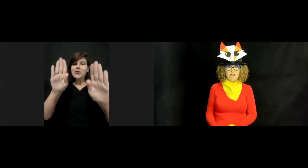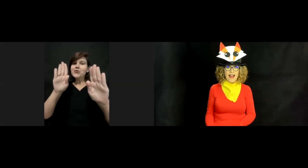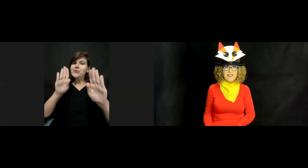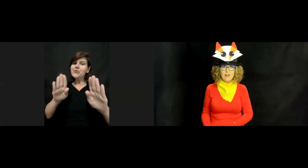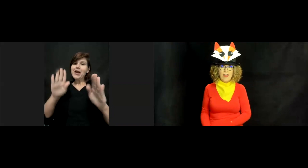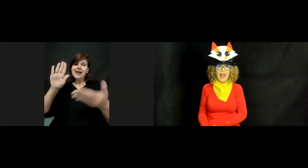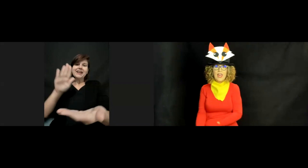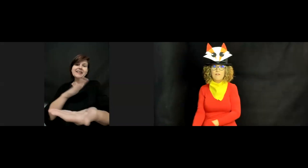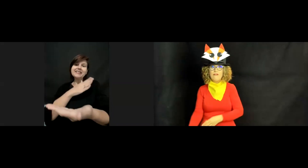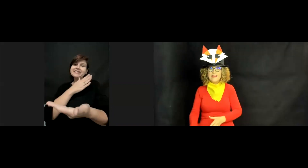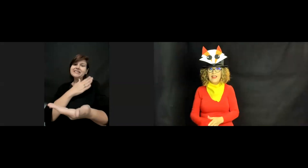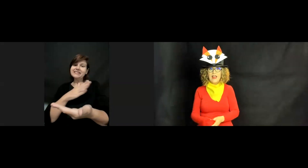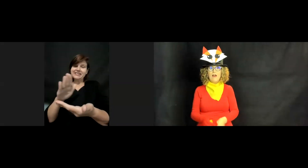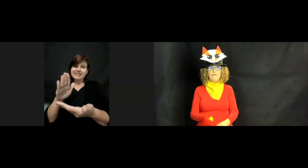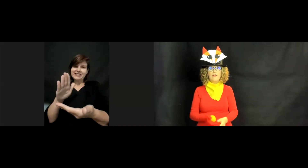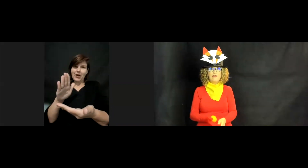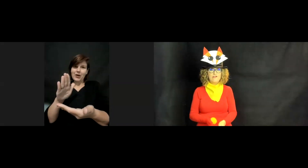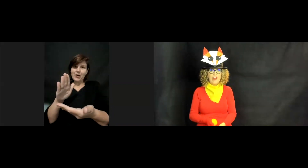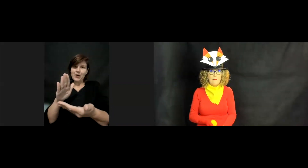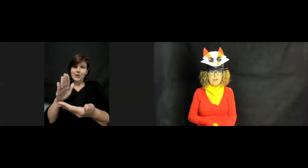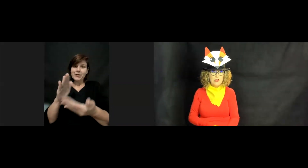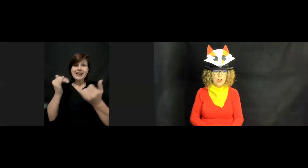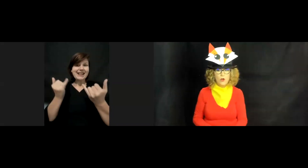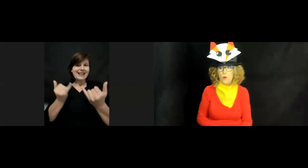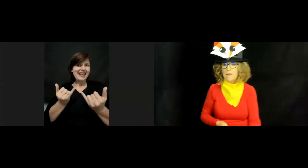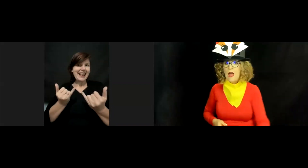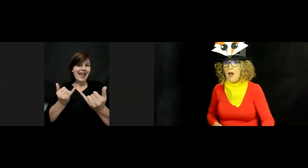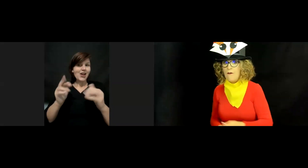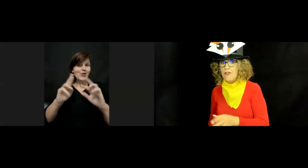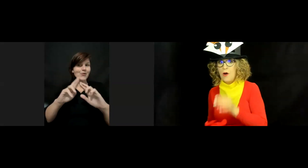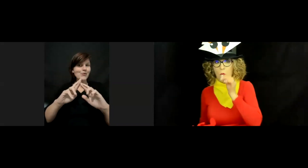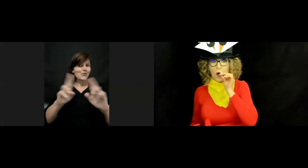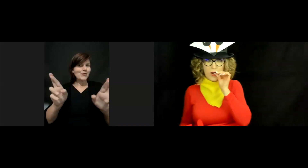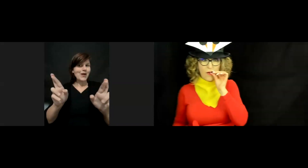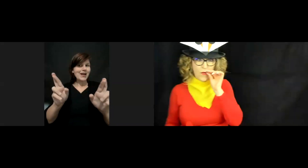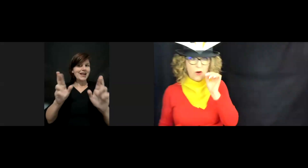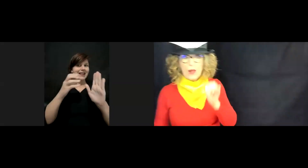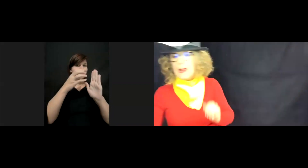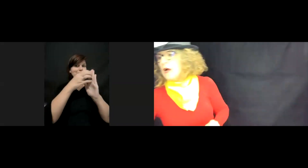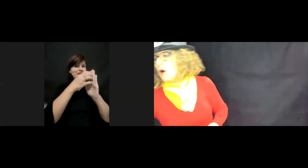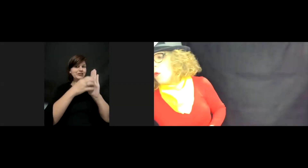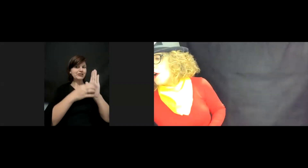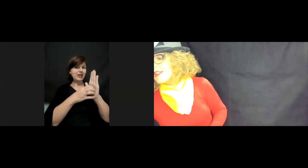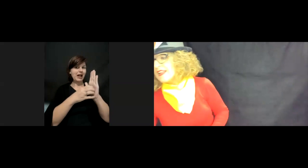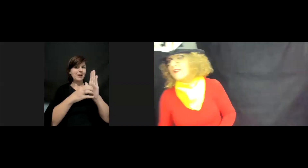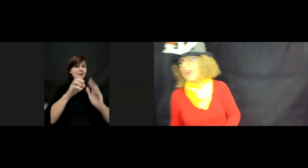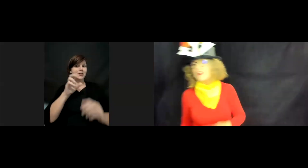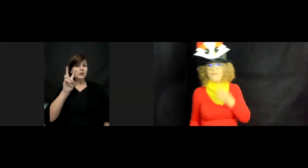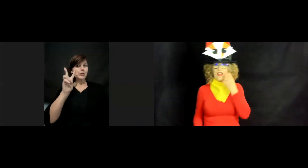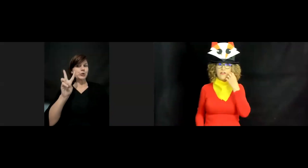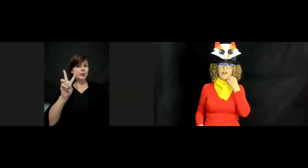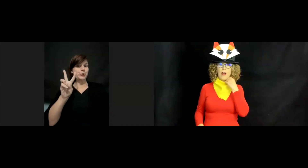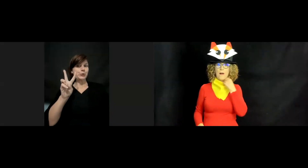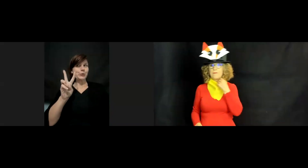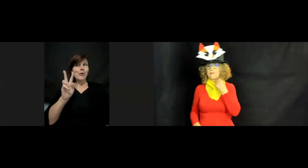Right, okay, you ready for this Chapter Two of the Wonderful Woodland Adventure.